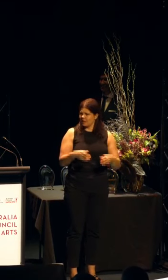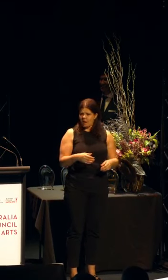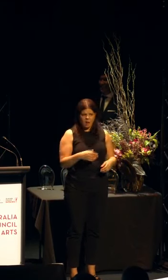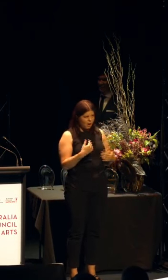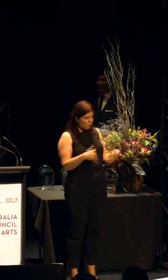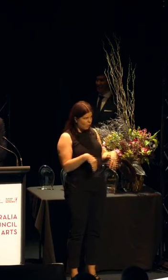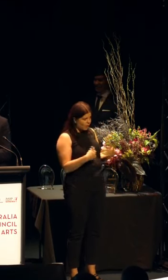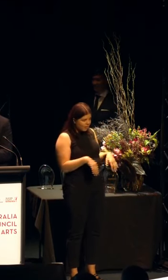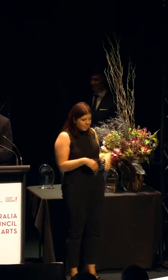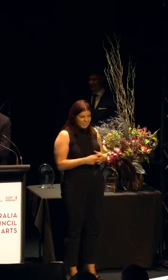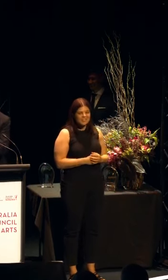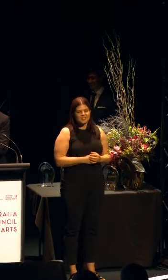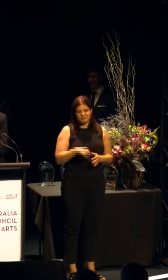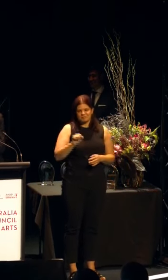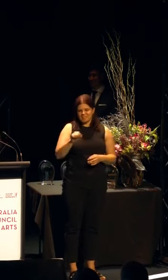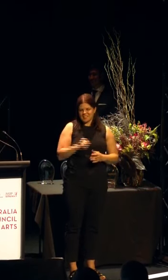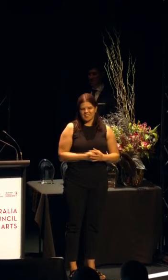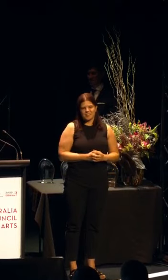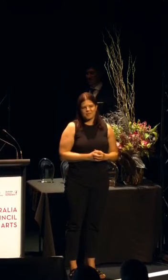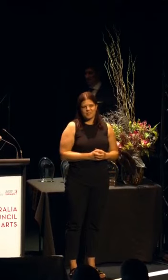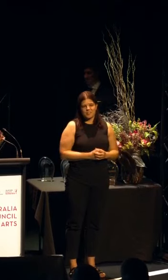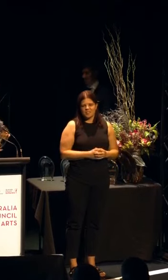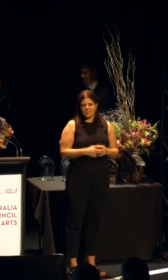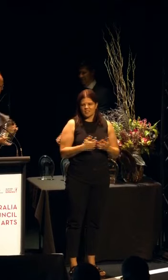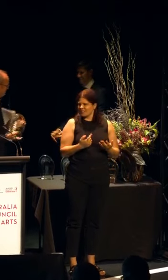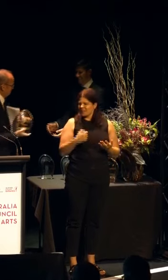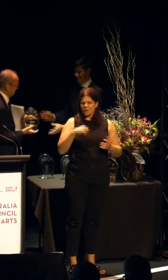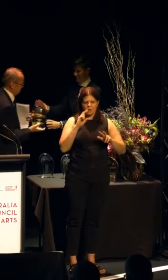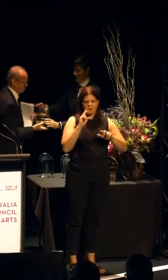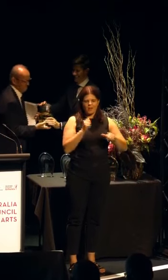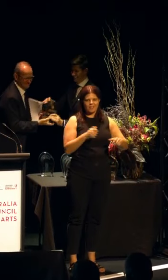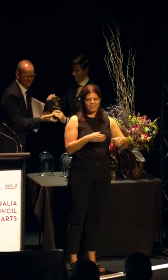Yes, yes. So I will look after it for you.